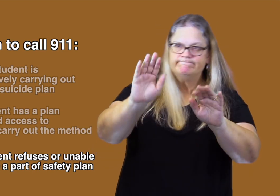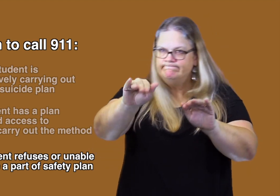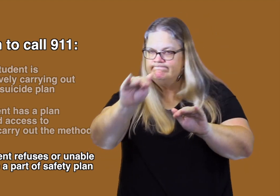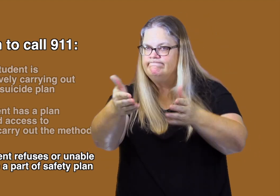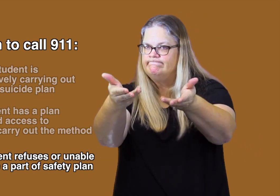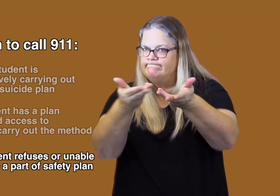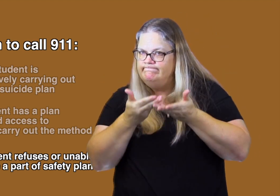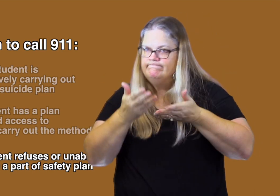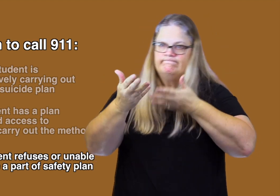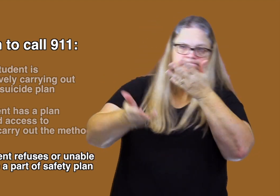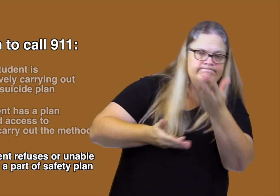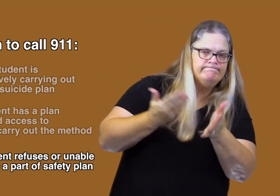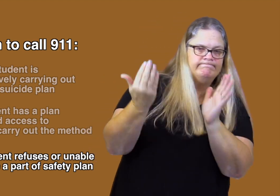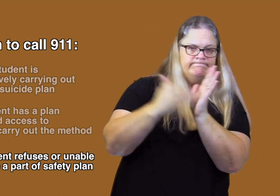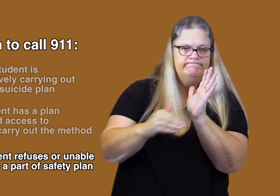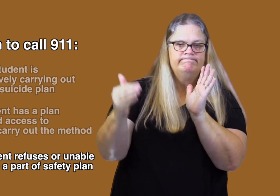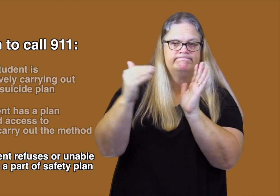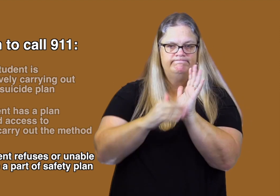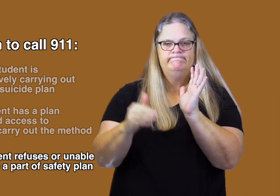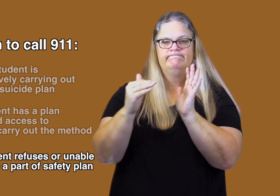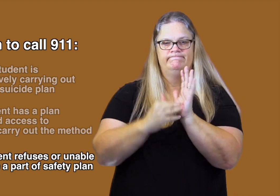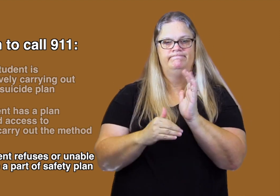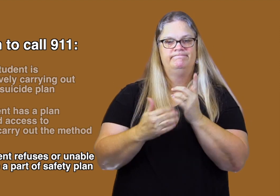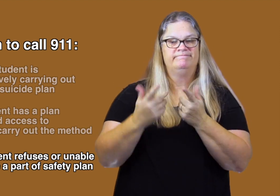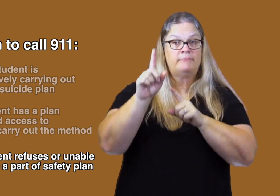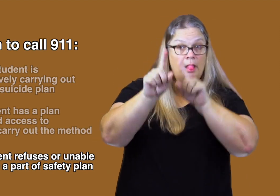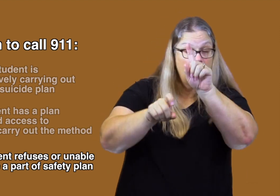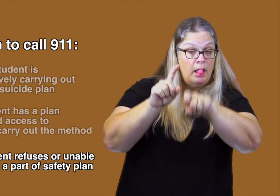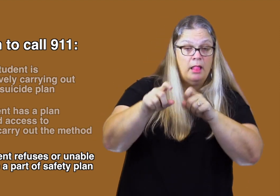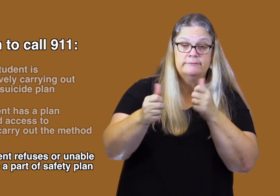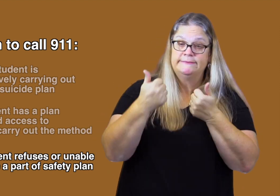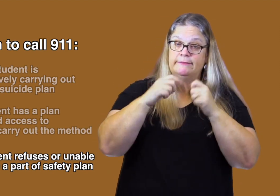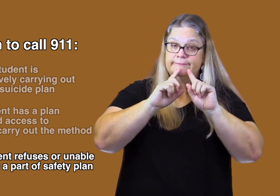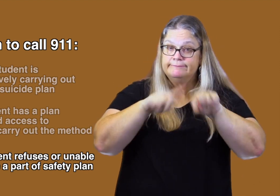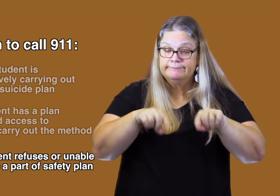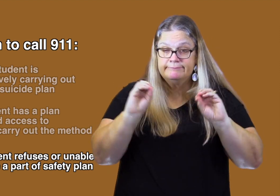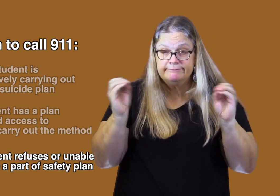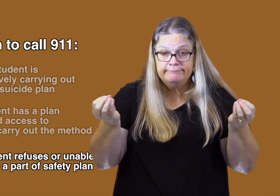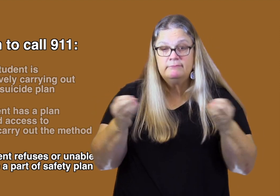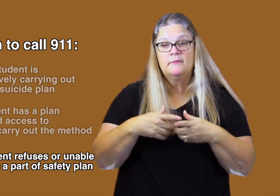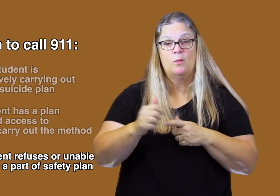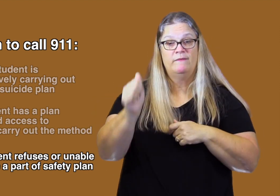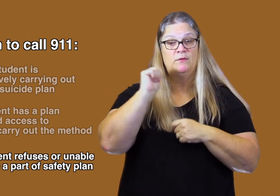after working with them or talking through it or asking questions perhaps refusal to participate